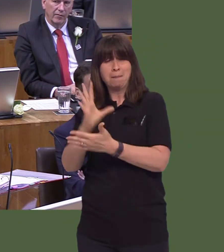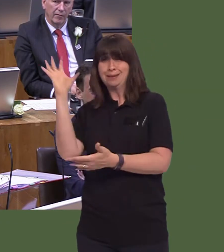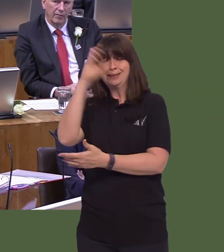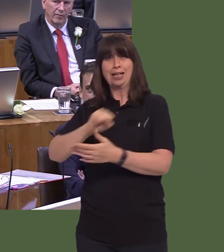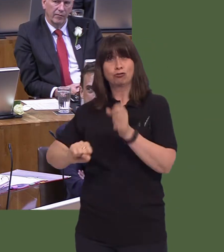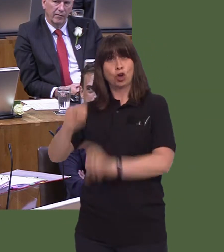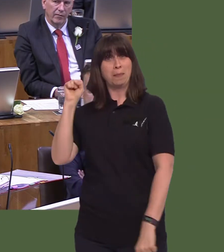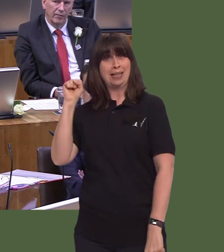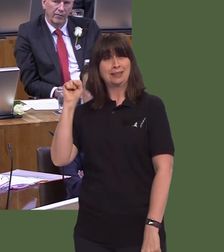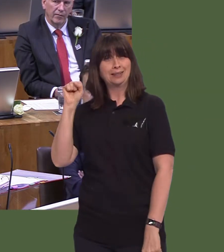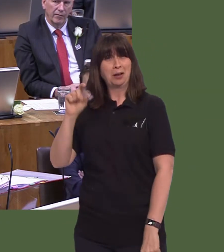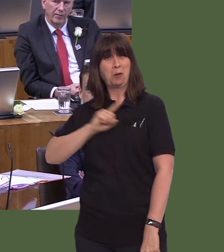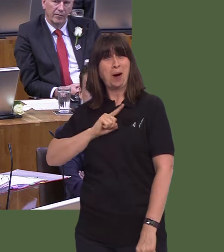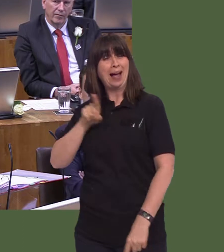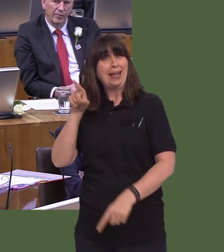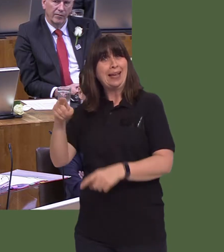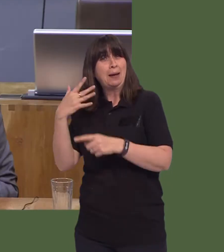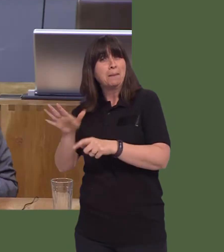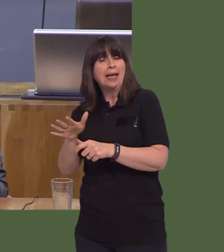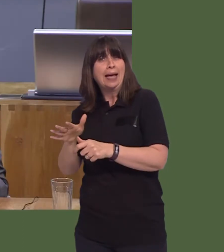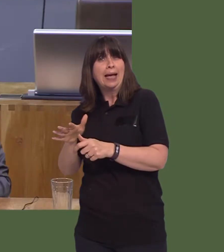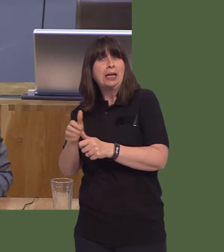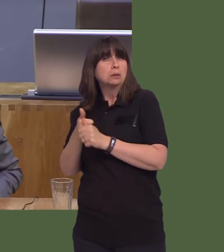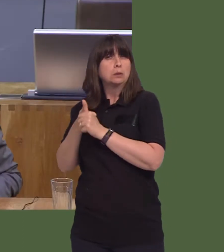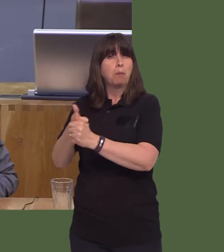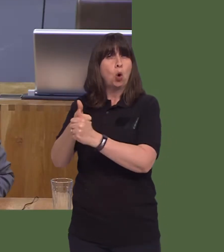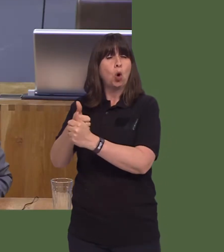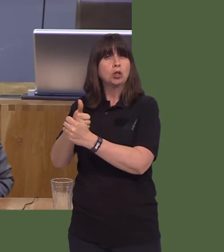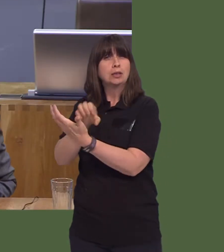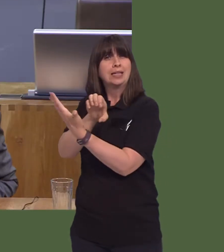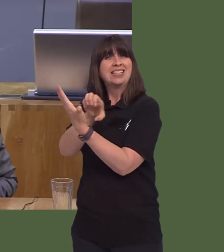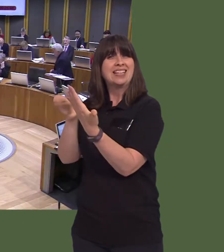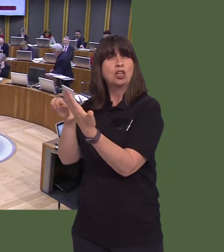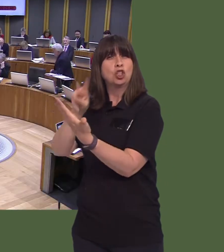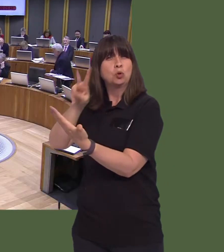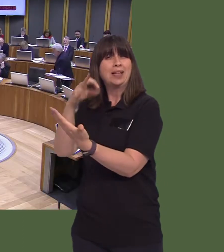Was he somebody, for example, who backed section 28 of the Local Government Act 1988 and the